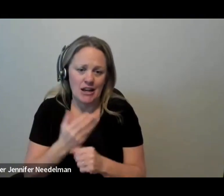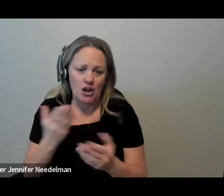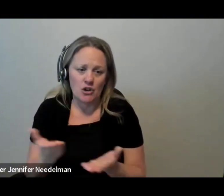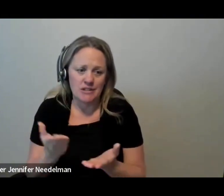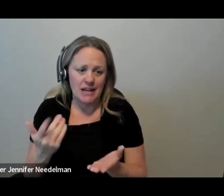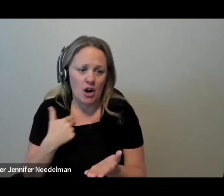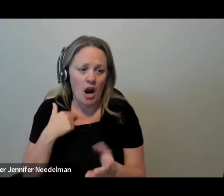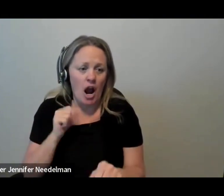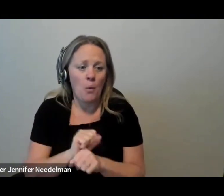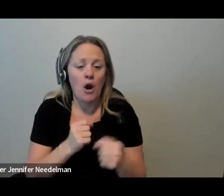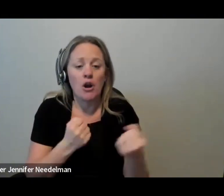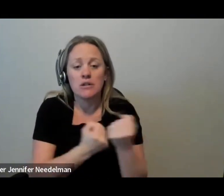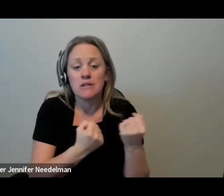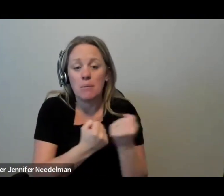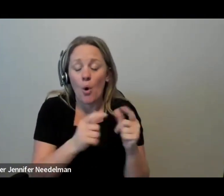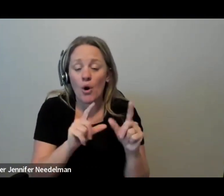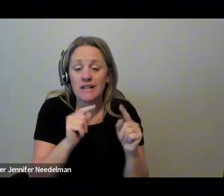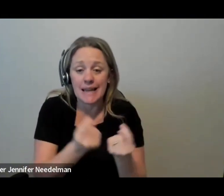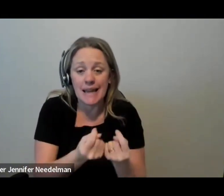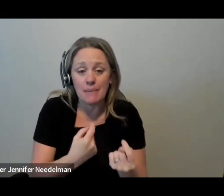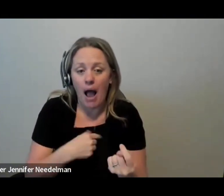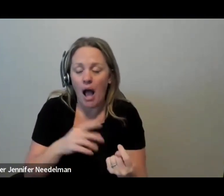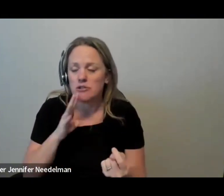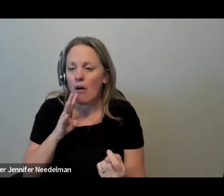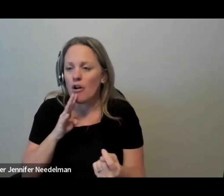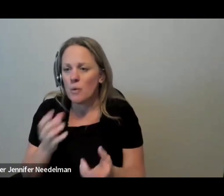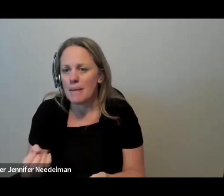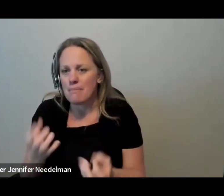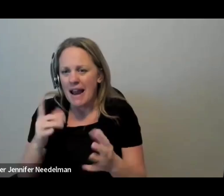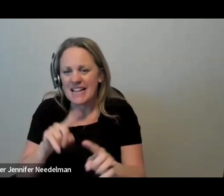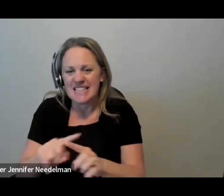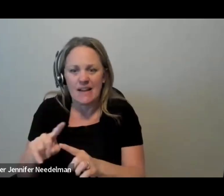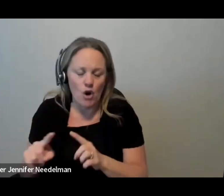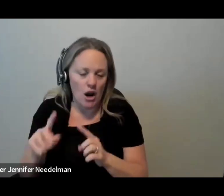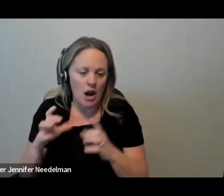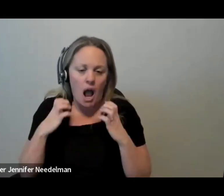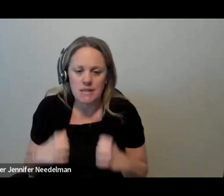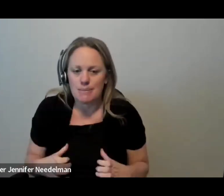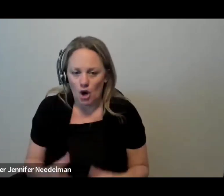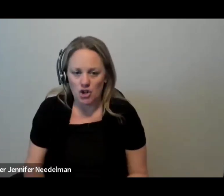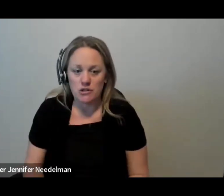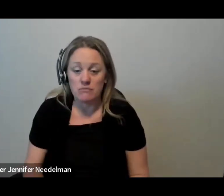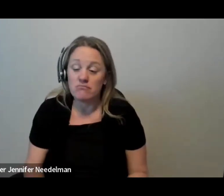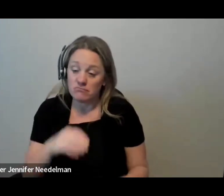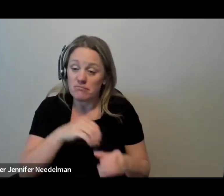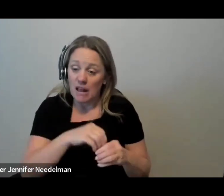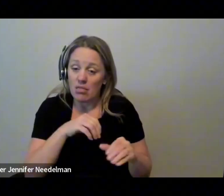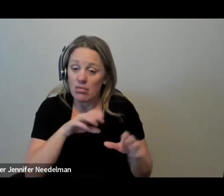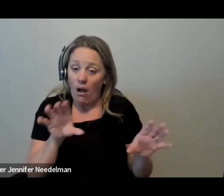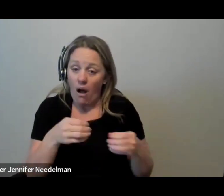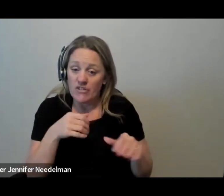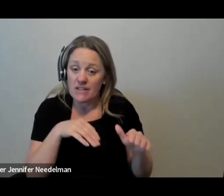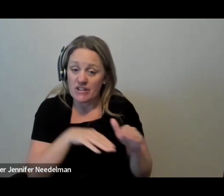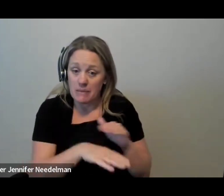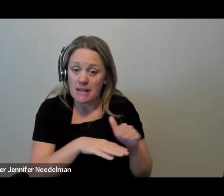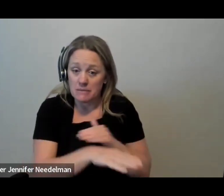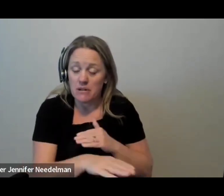to multi multimillion dollar customers. In fact, and even in the office of accessibility, I've led a lot of those initiatives.